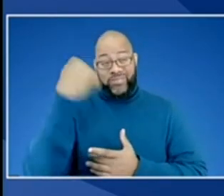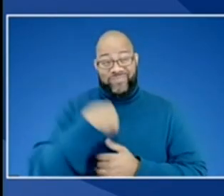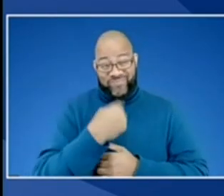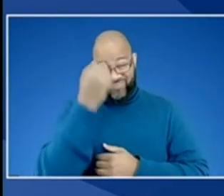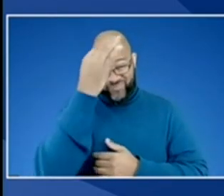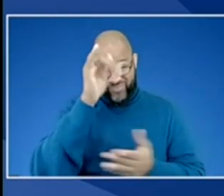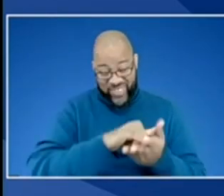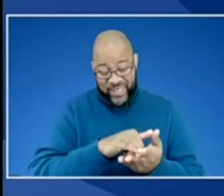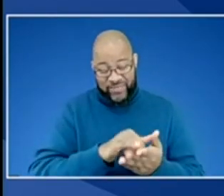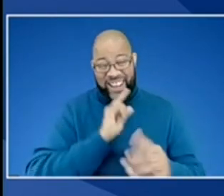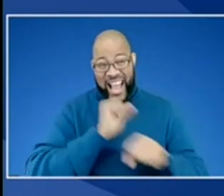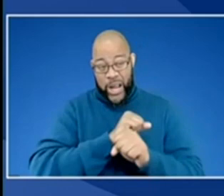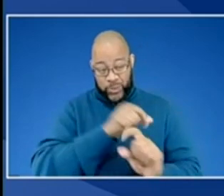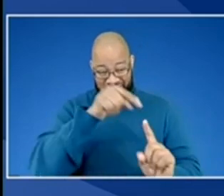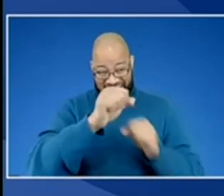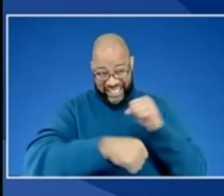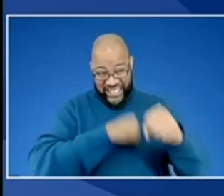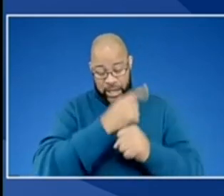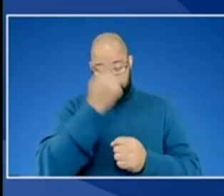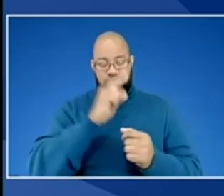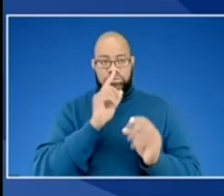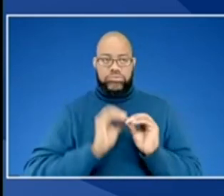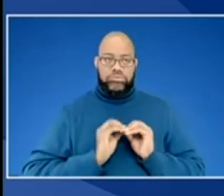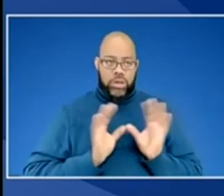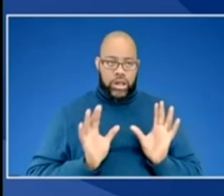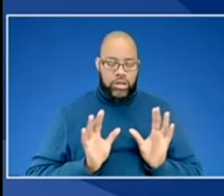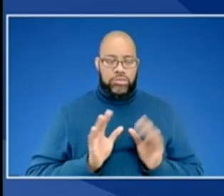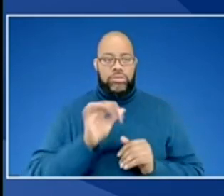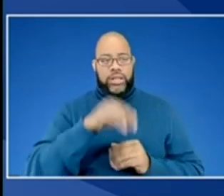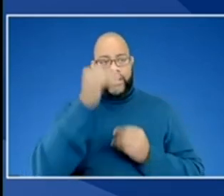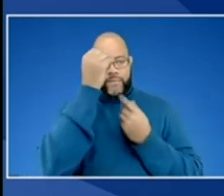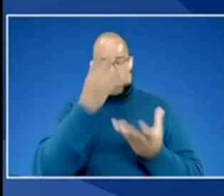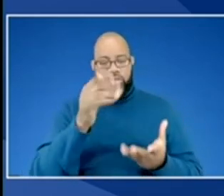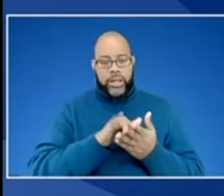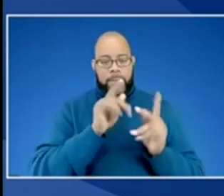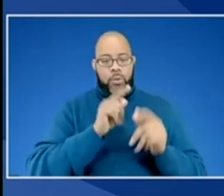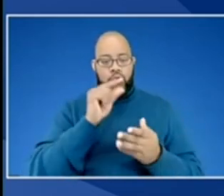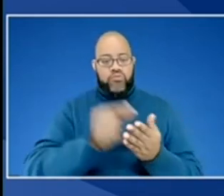year is that there's pretty clear data that people who graduated from college